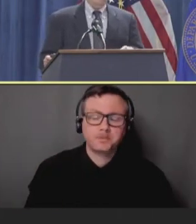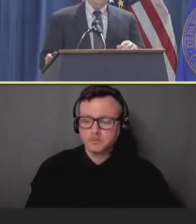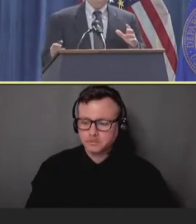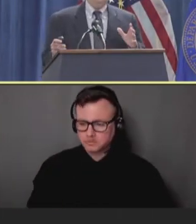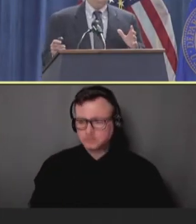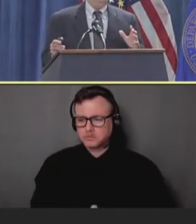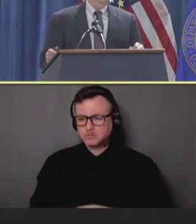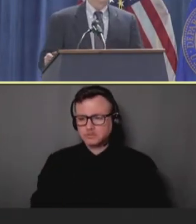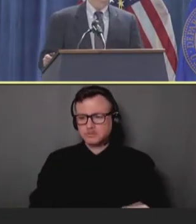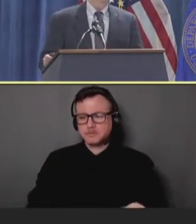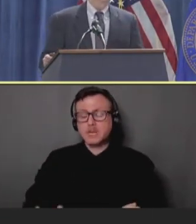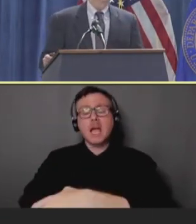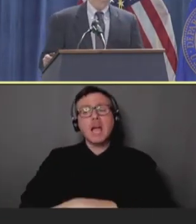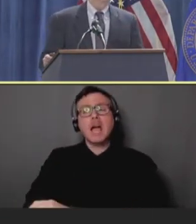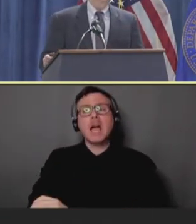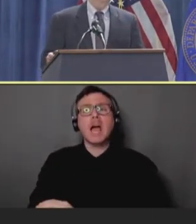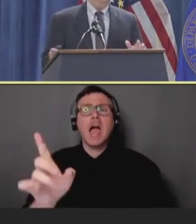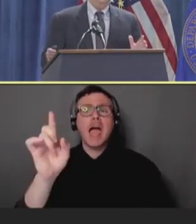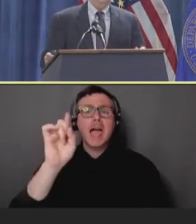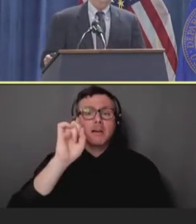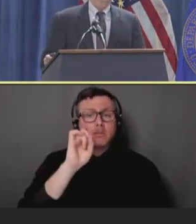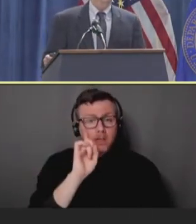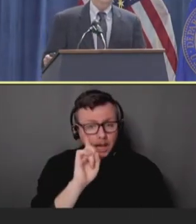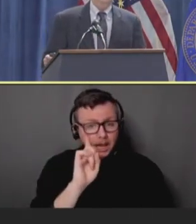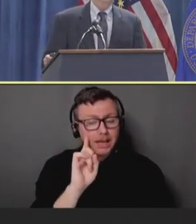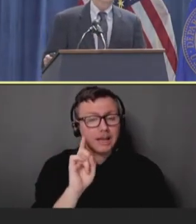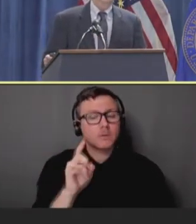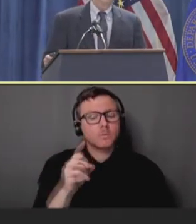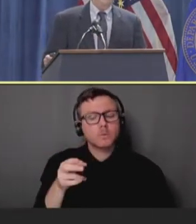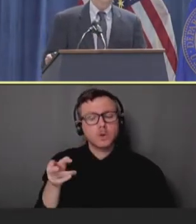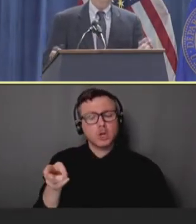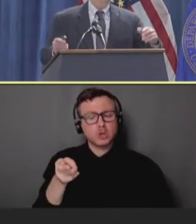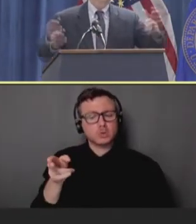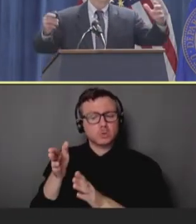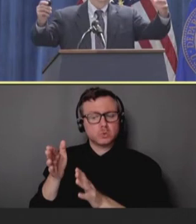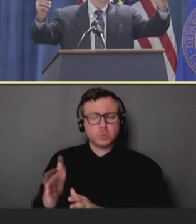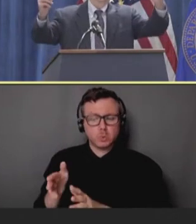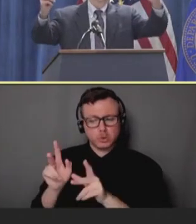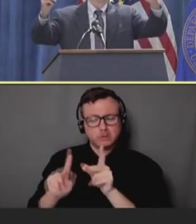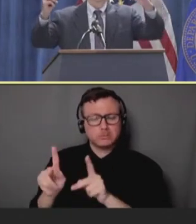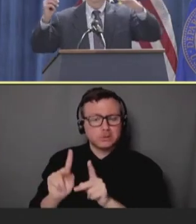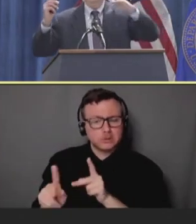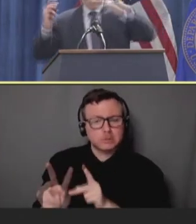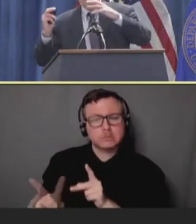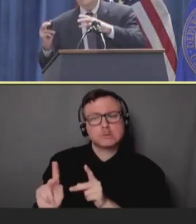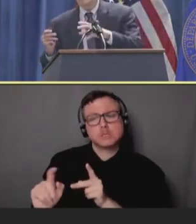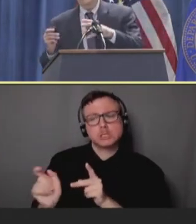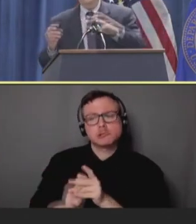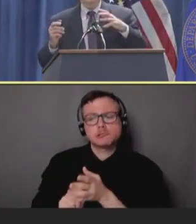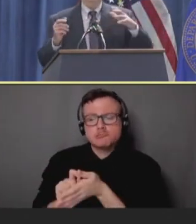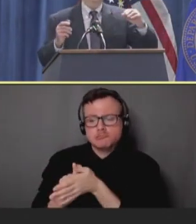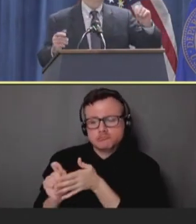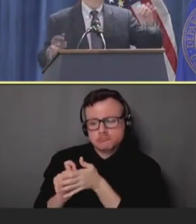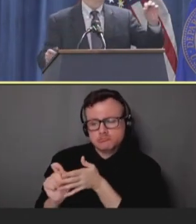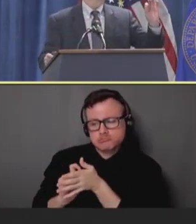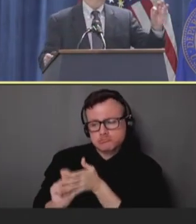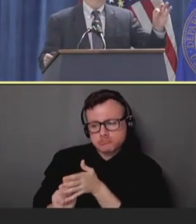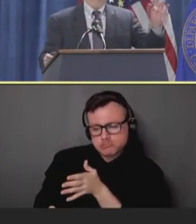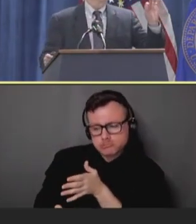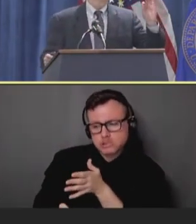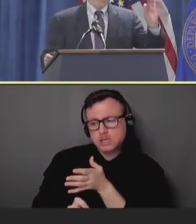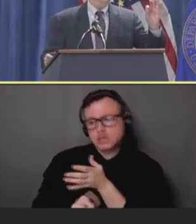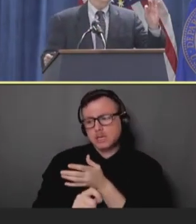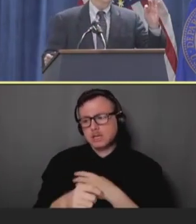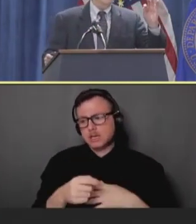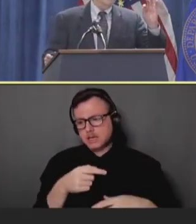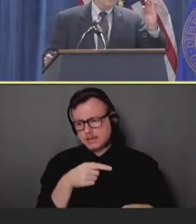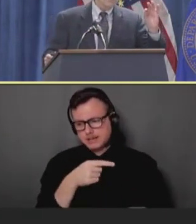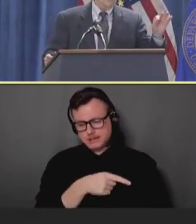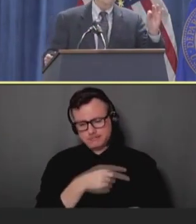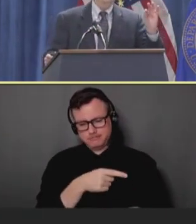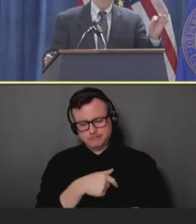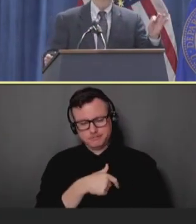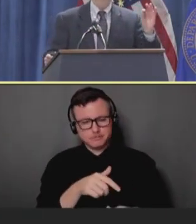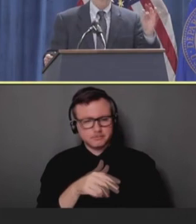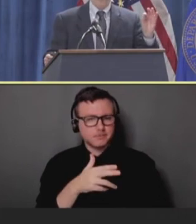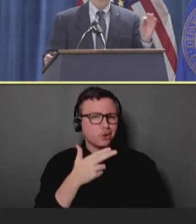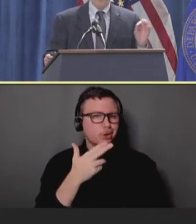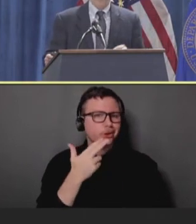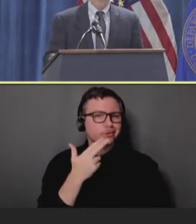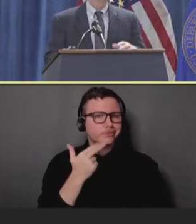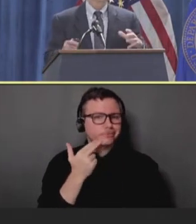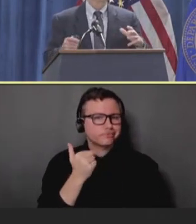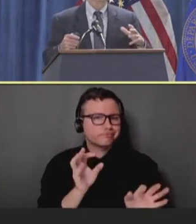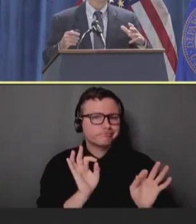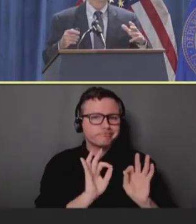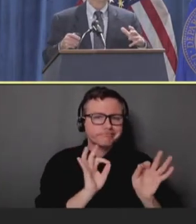I think when historians write about the transition from a small fringe anti vaccine movement,